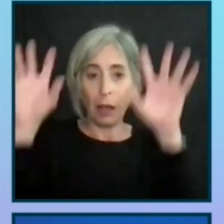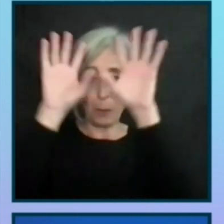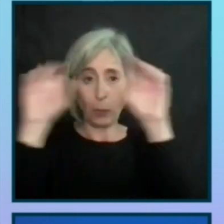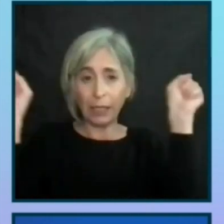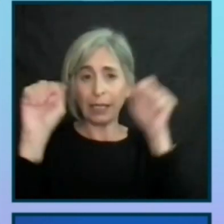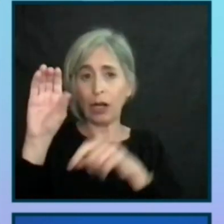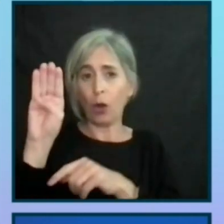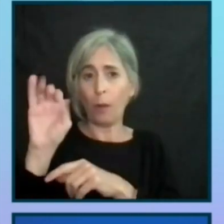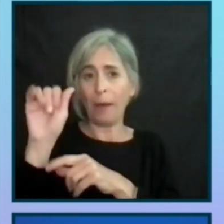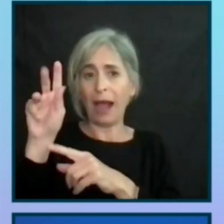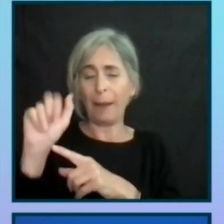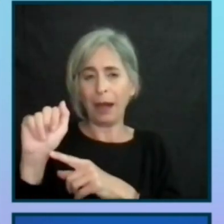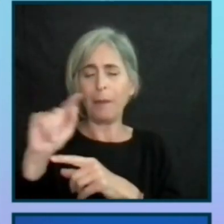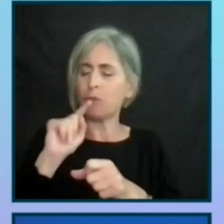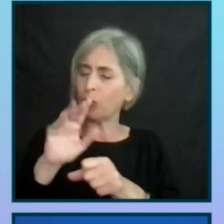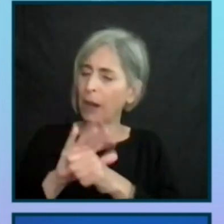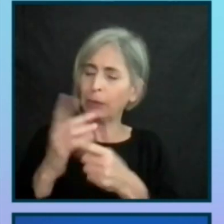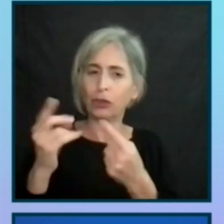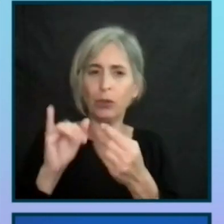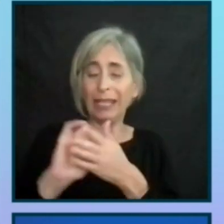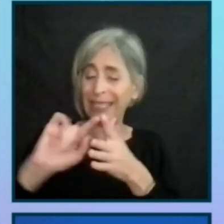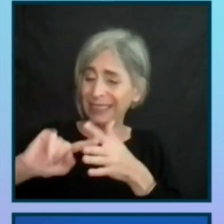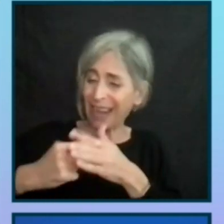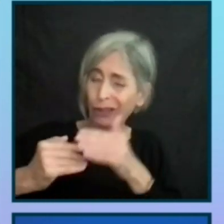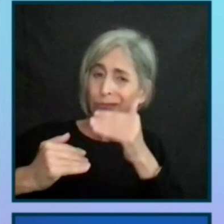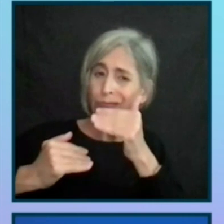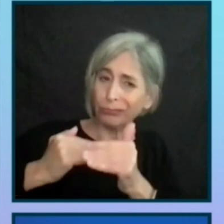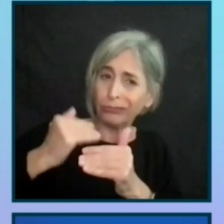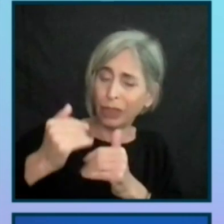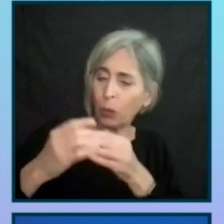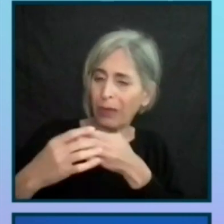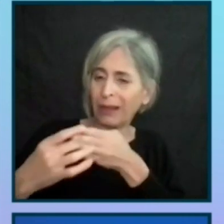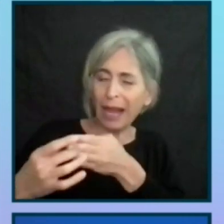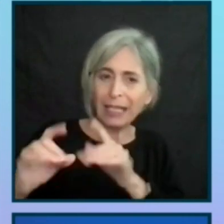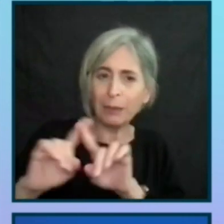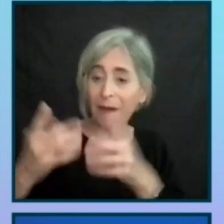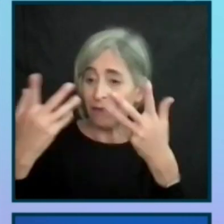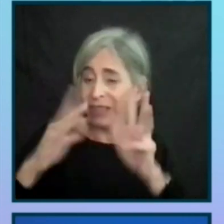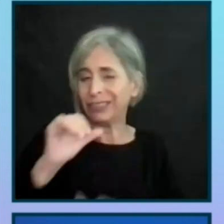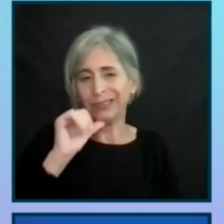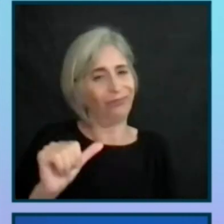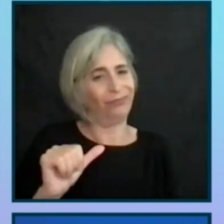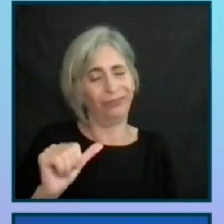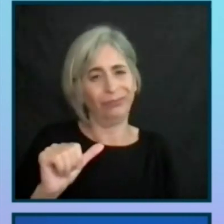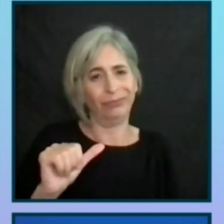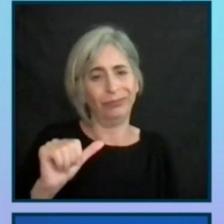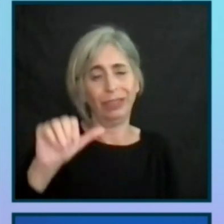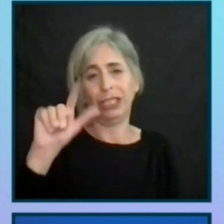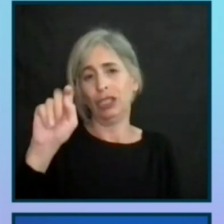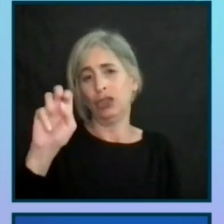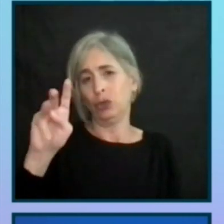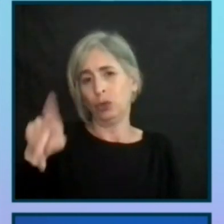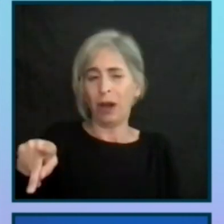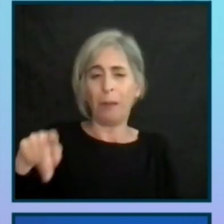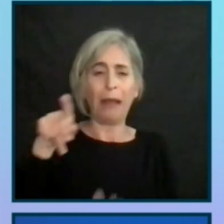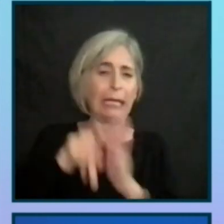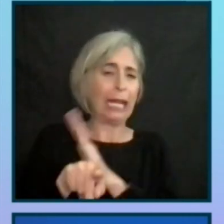and kinda got started on doing the guidance, but he didn't finish it. Trump killed whatever app efforts were brought in